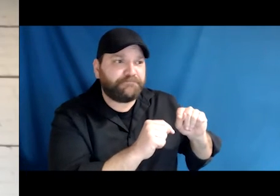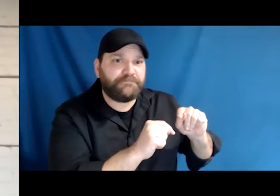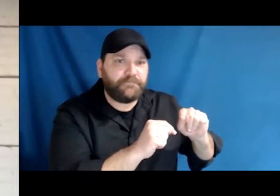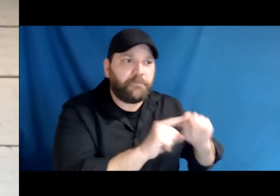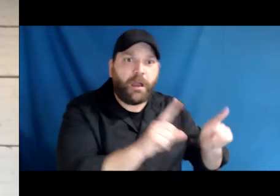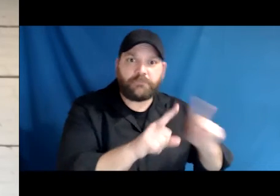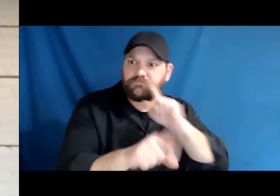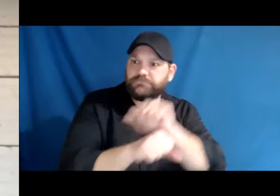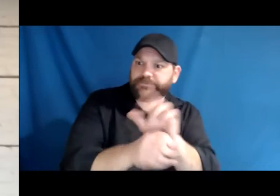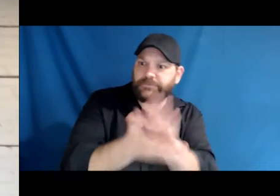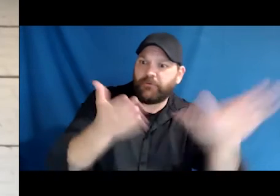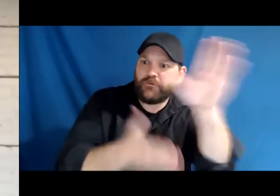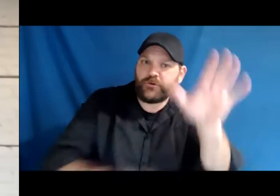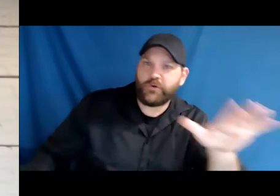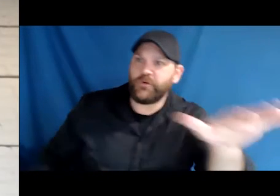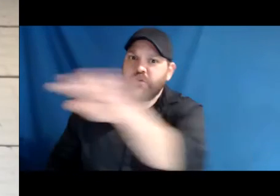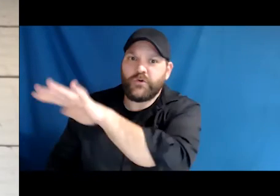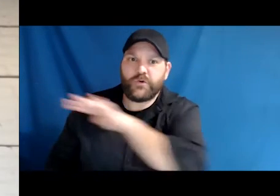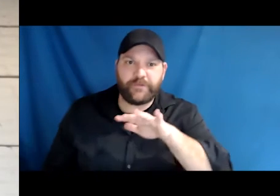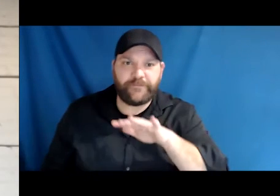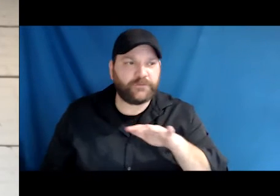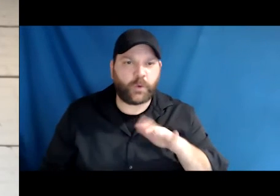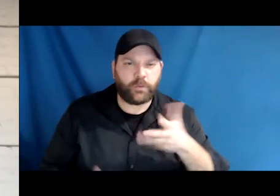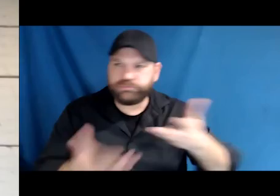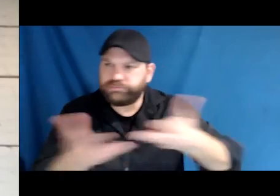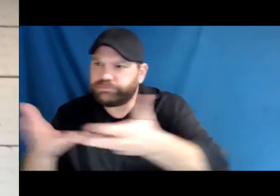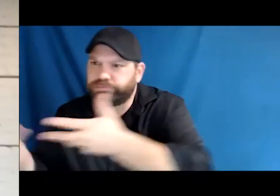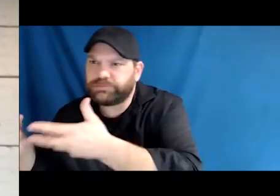related to national racial unrest as well as the COVID-19 pandemic.